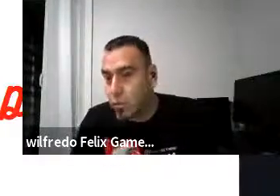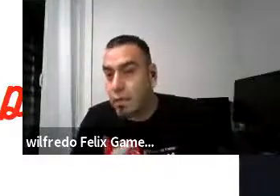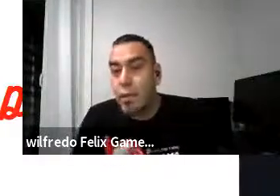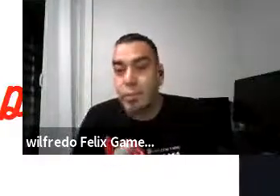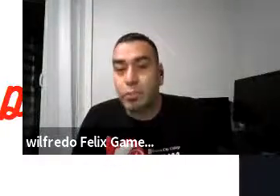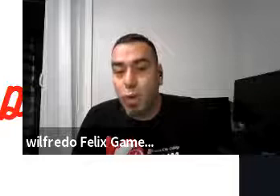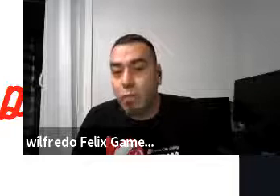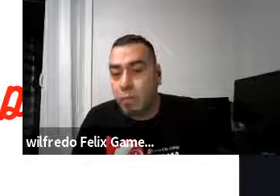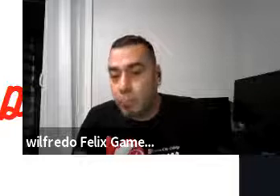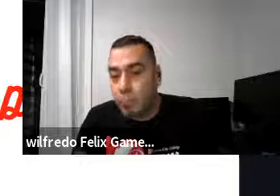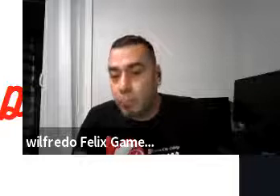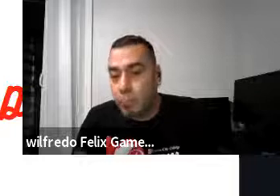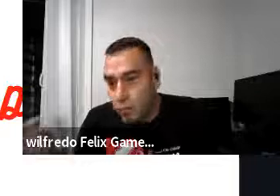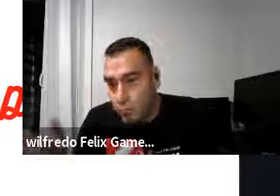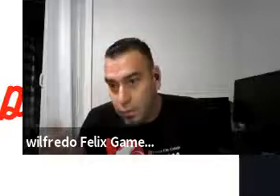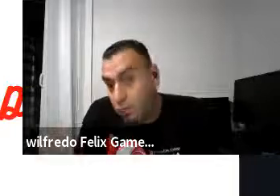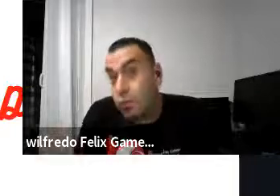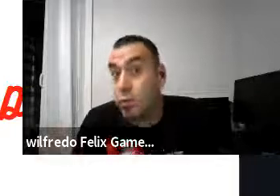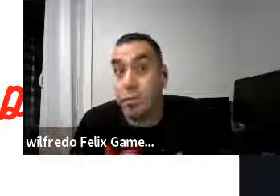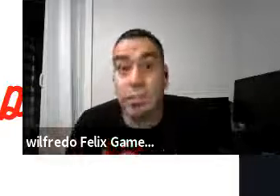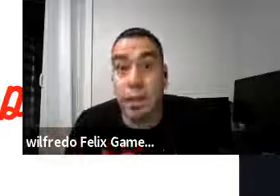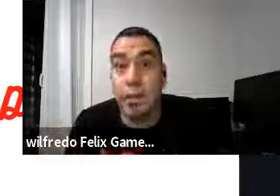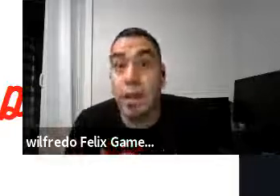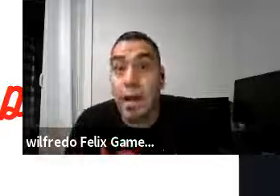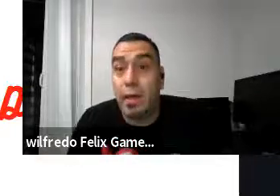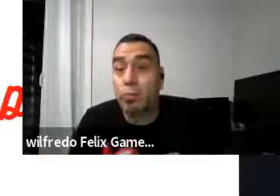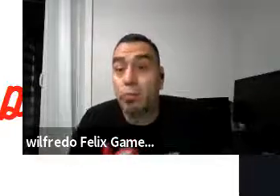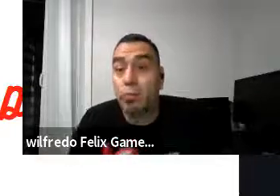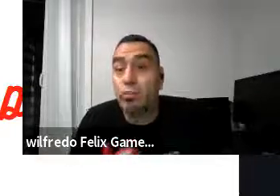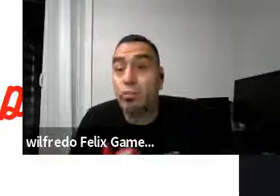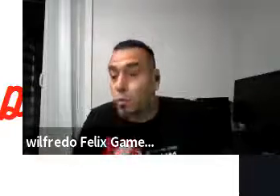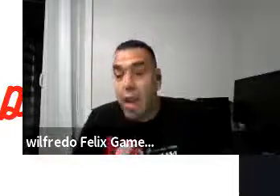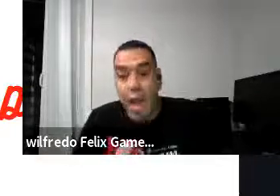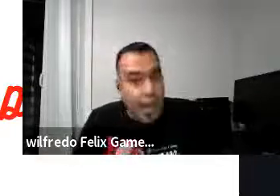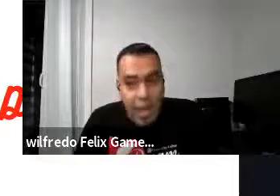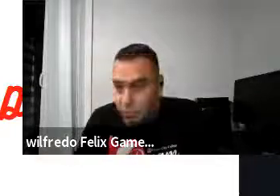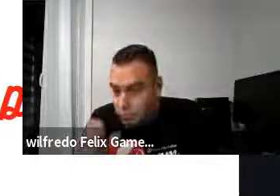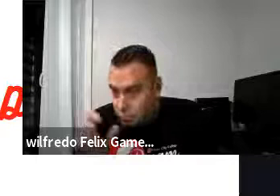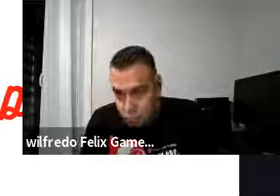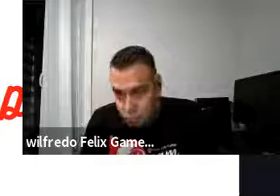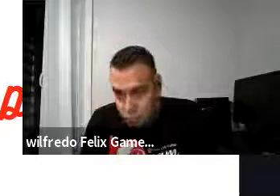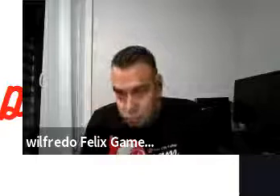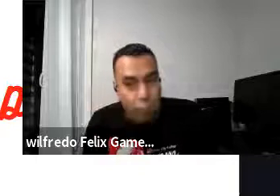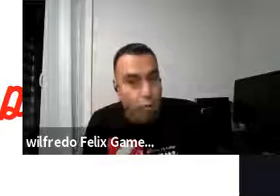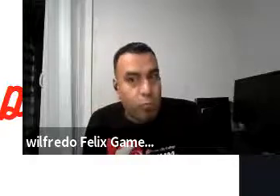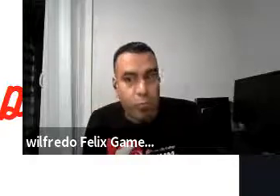agreement, but he's one of the portion of the of the dreamers. I mean, those are the ones who do not have a social security in a work